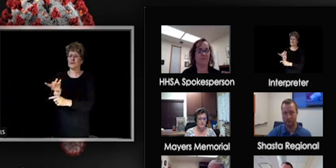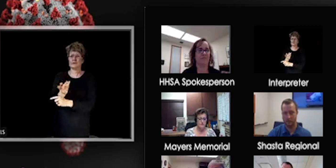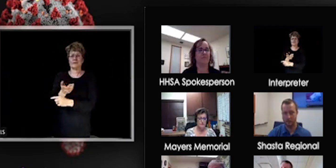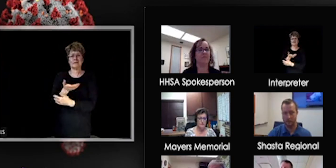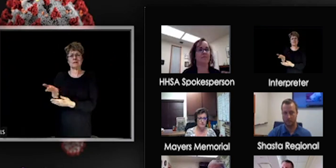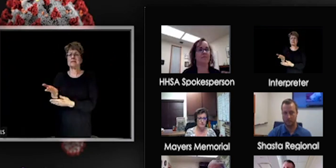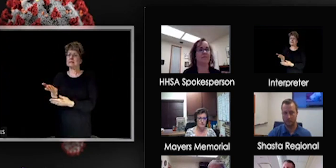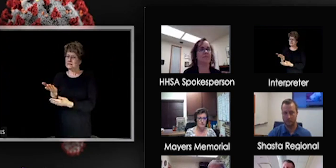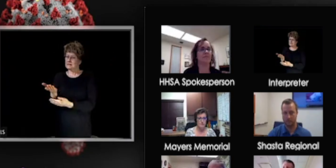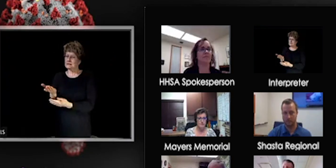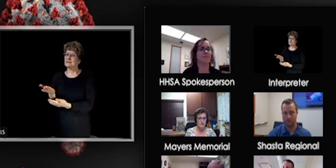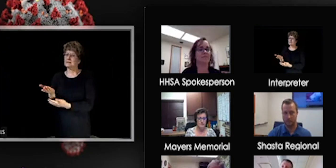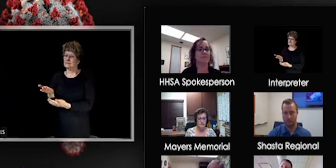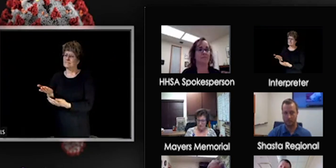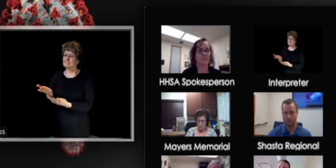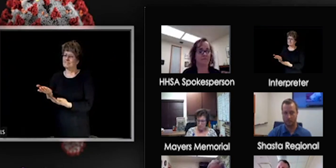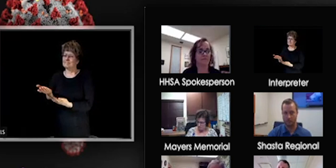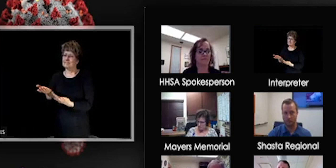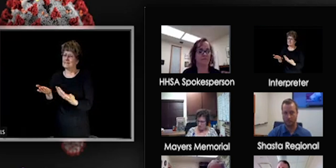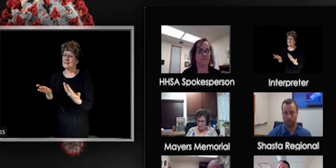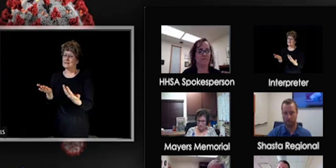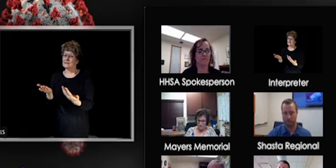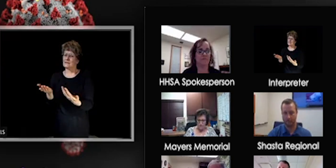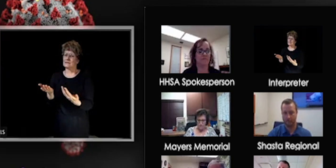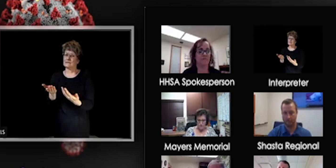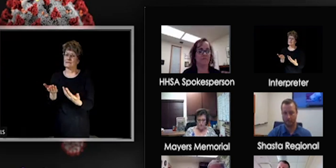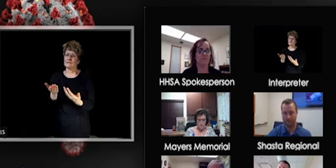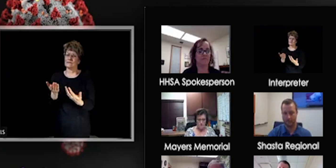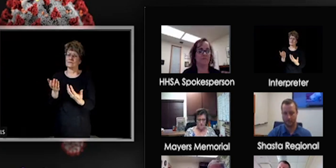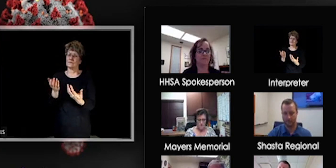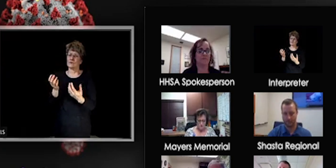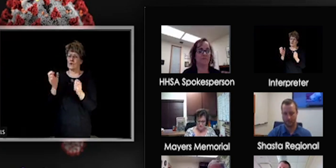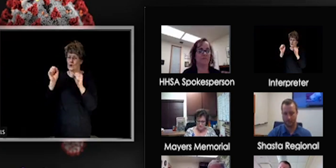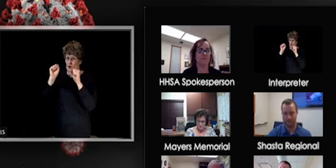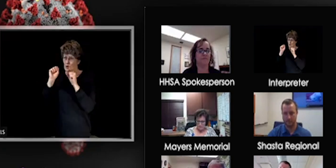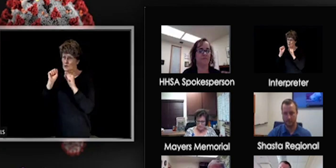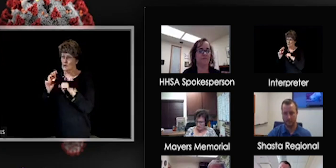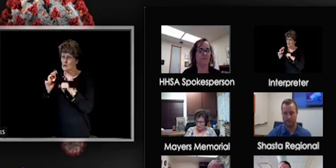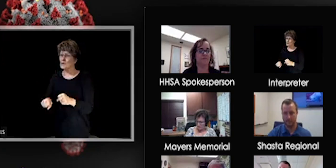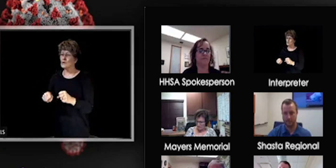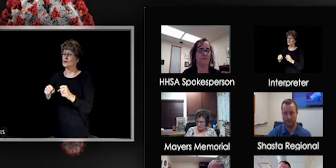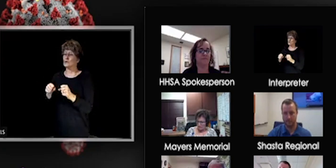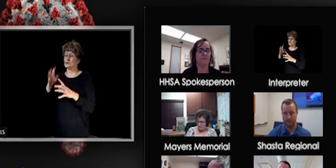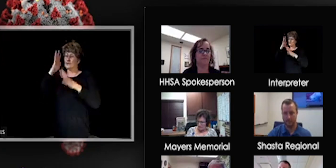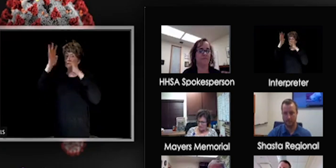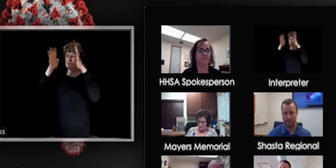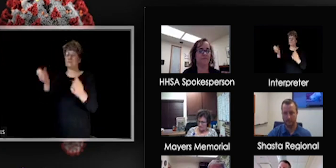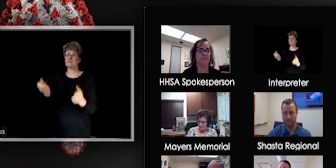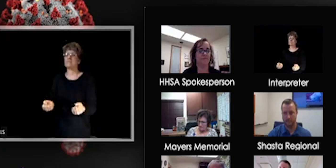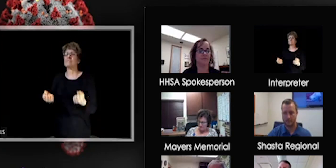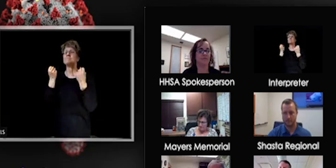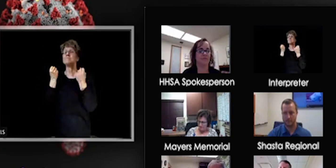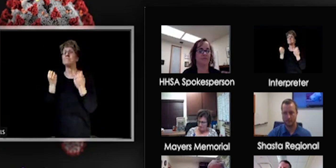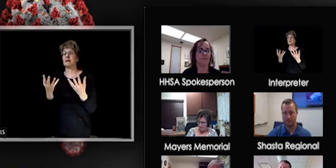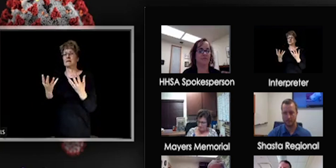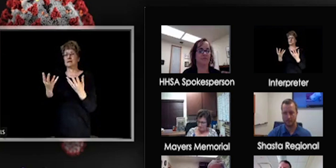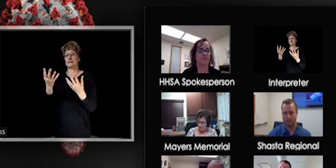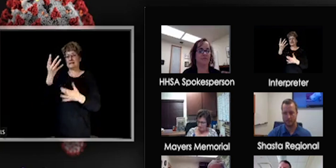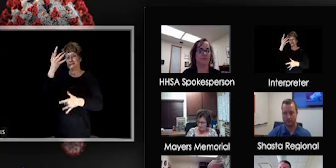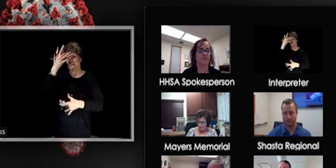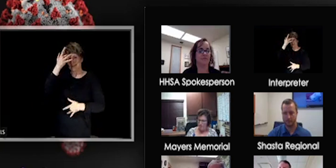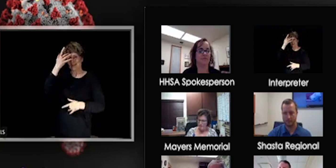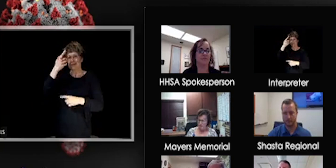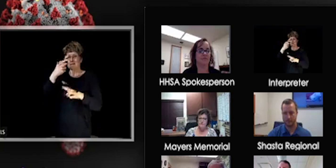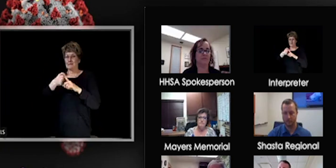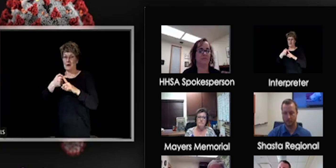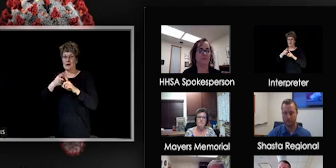our efforts to open slowly fail. So we have to kind of wait on the nonessential travel.